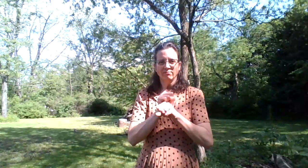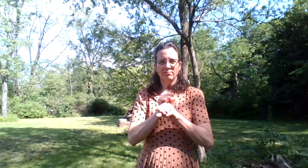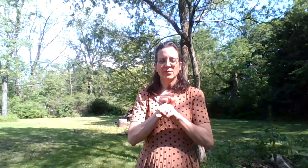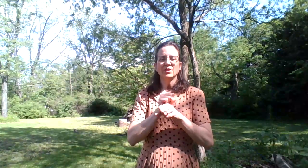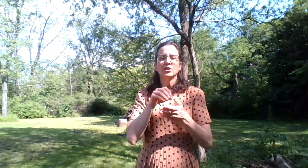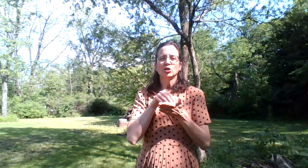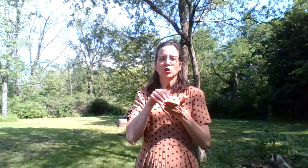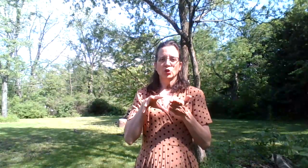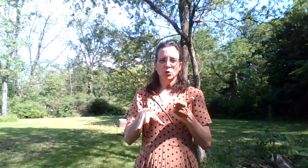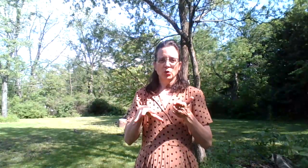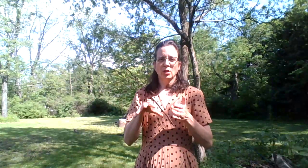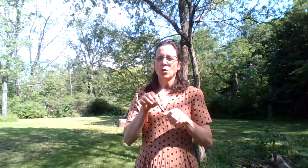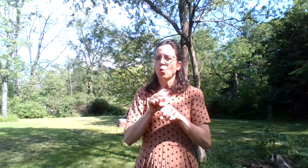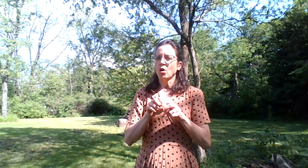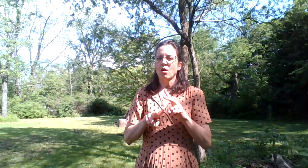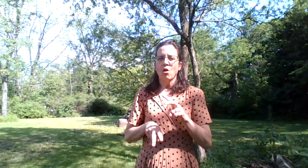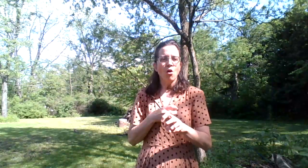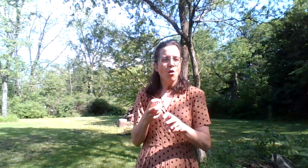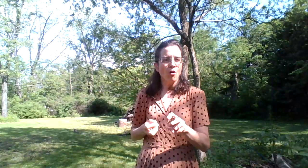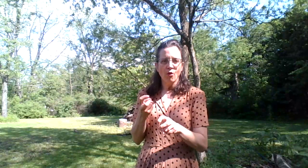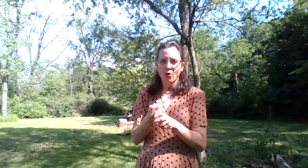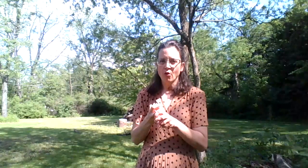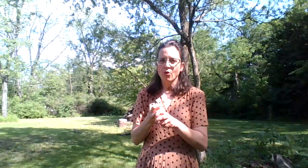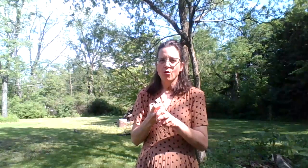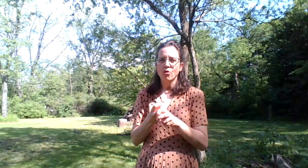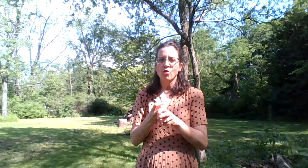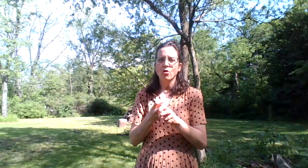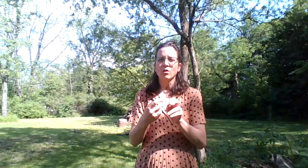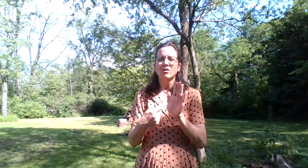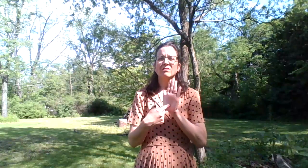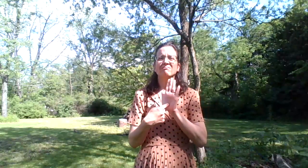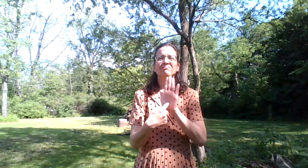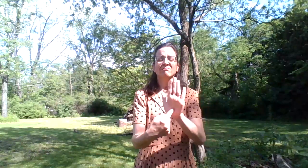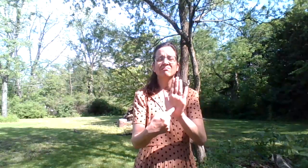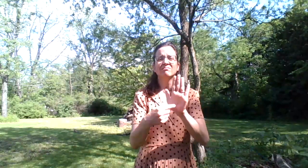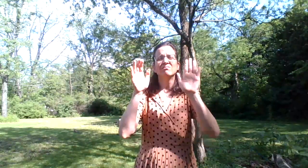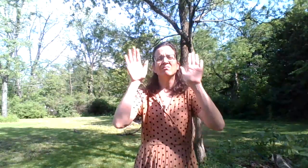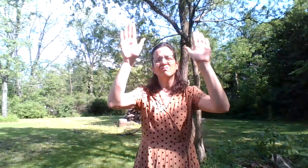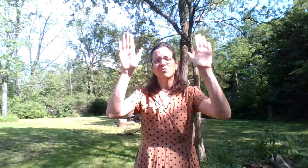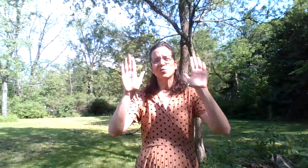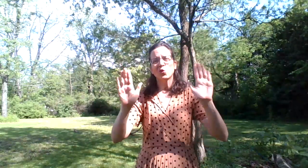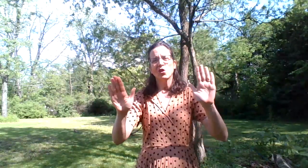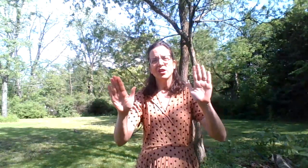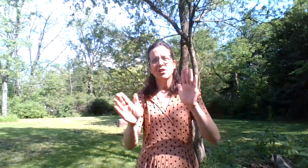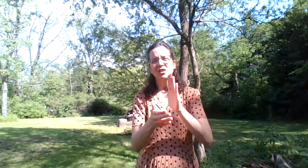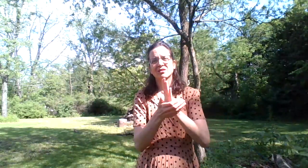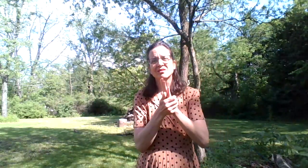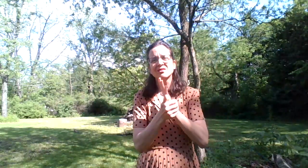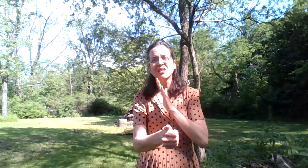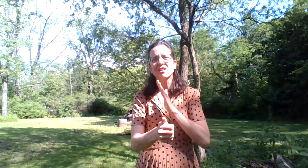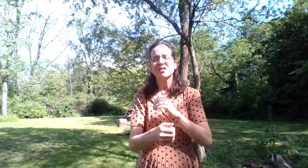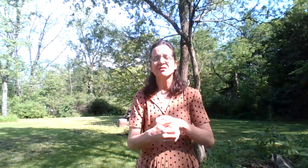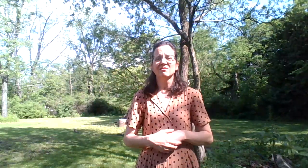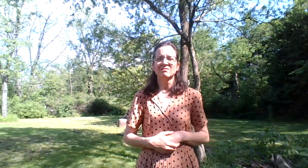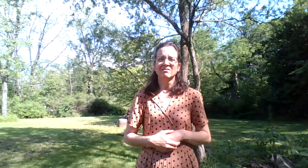These students are hard workers who show amazing skills.